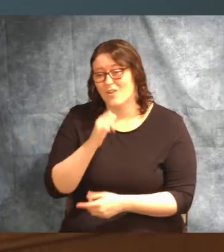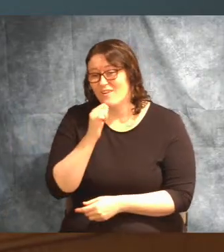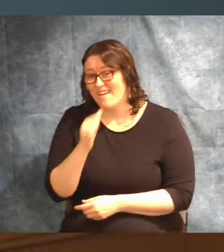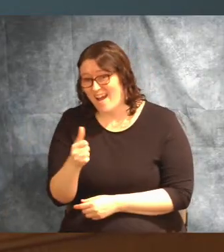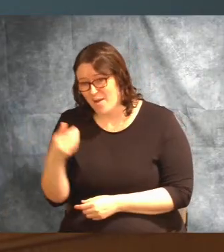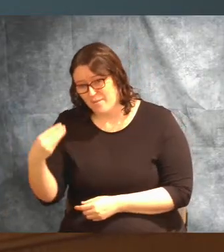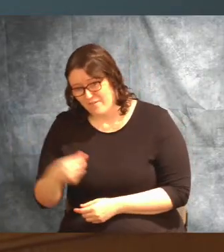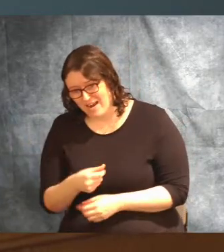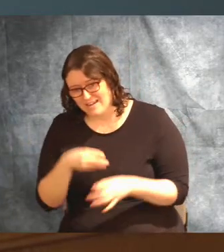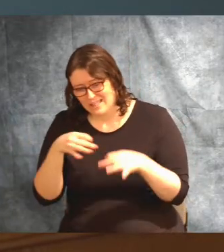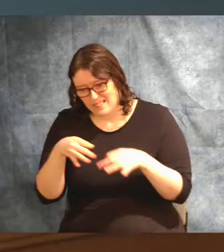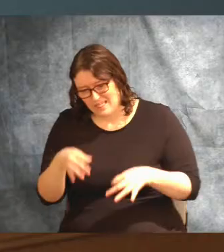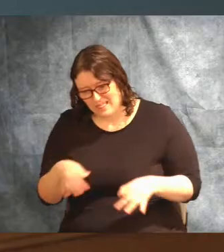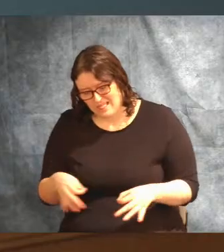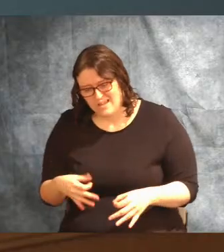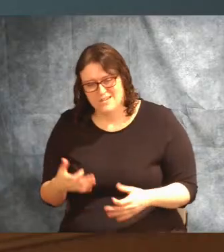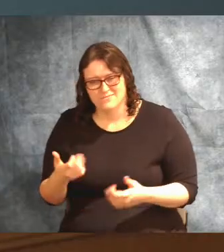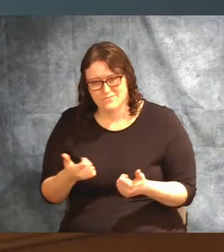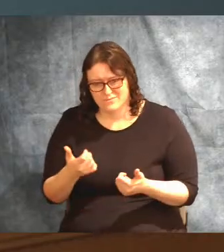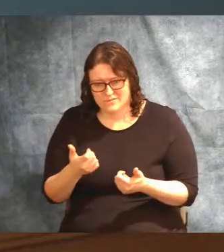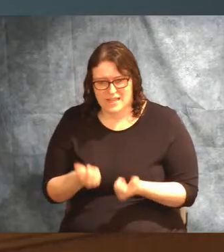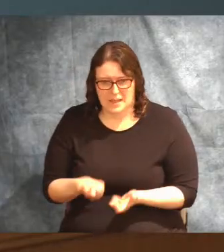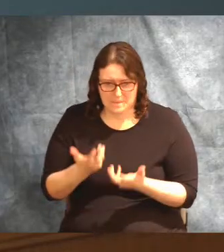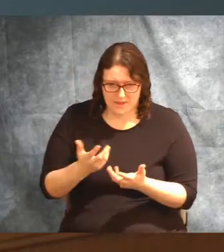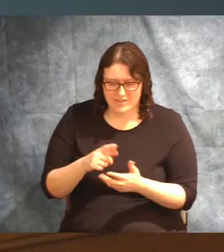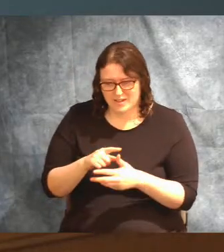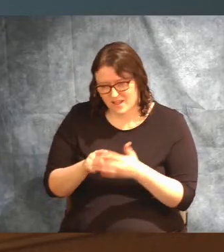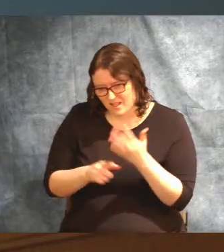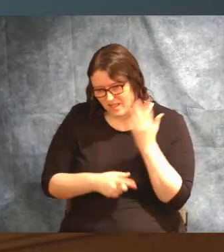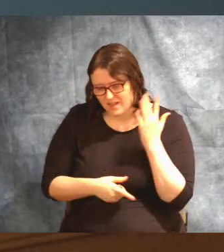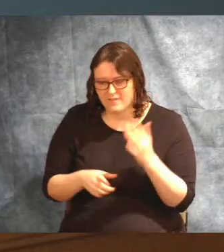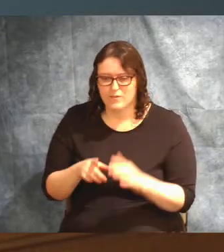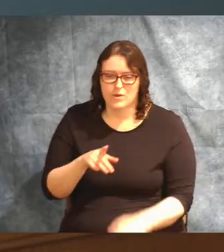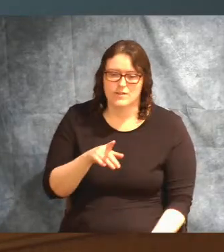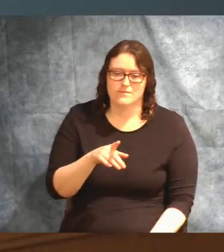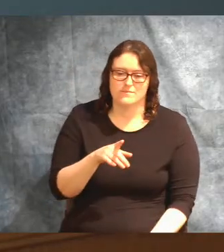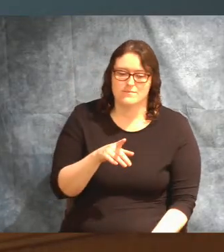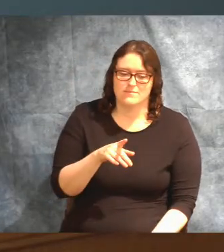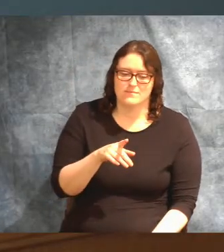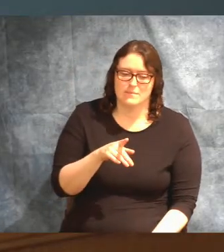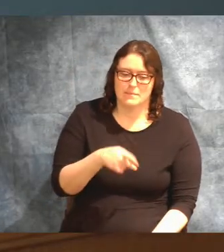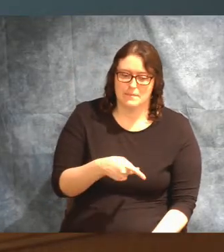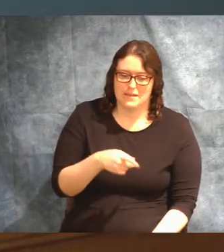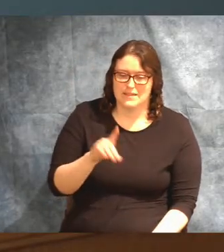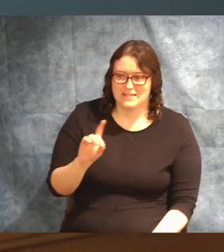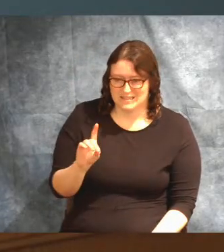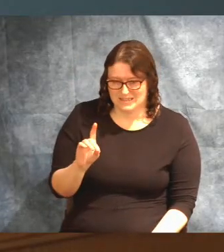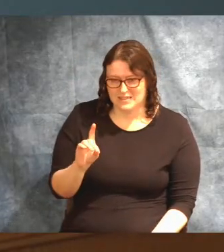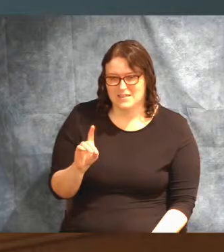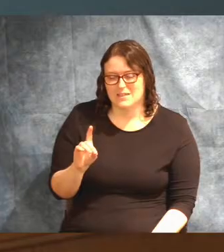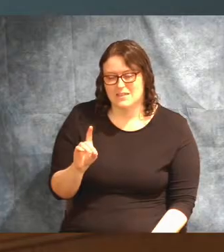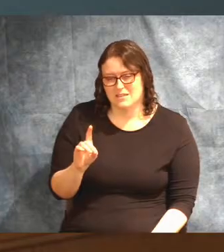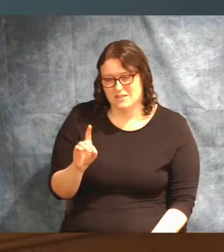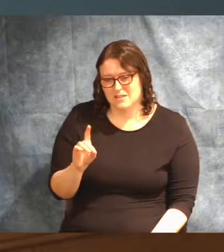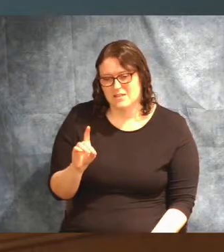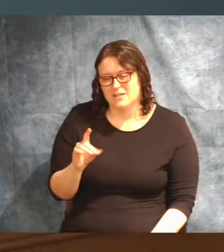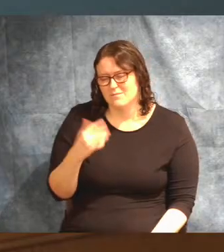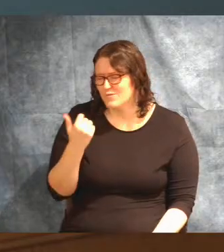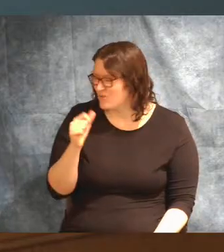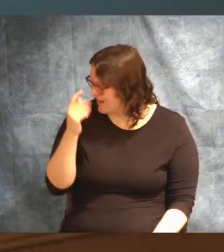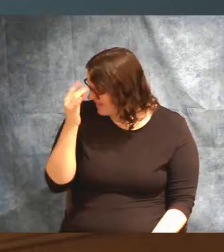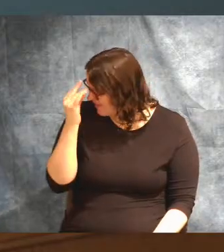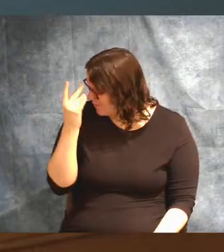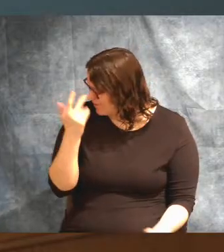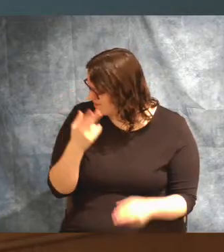from the developmental and planning um I'm trying to think was Holly in there. I don't think she was